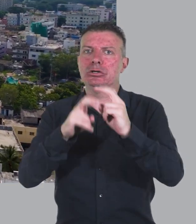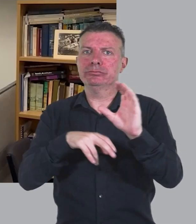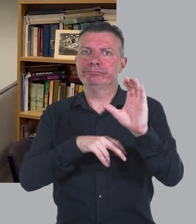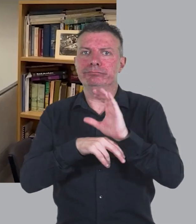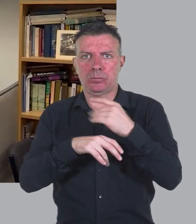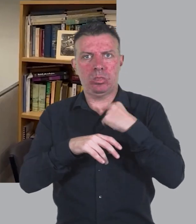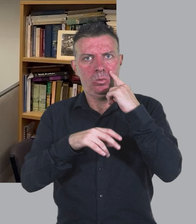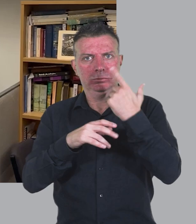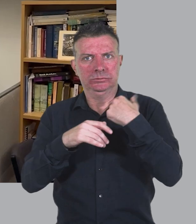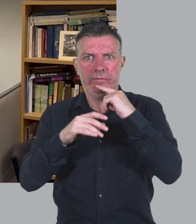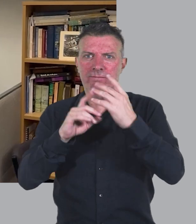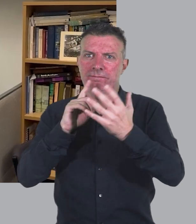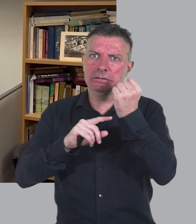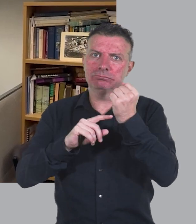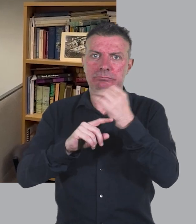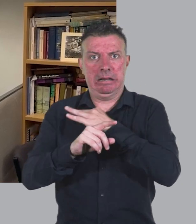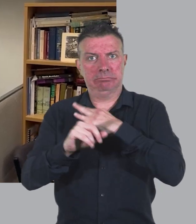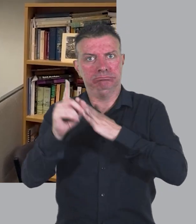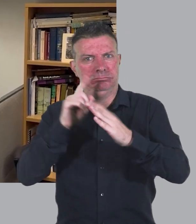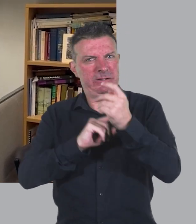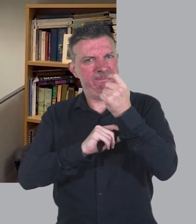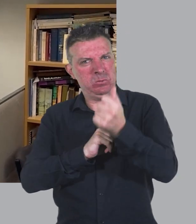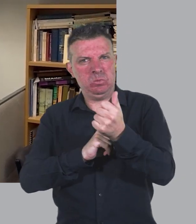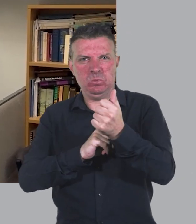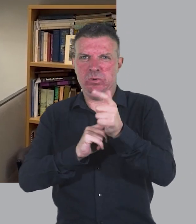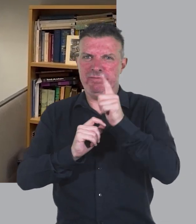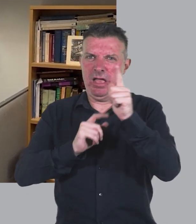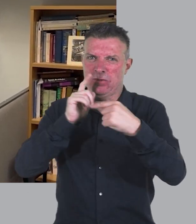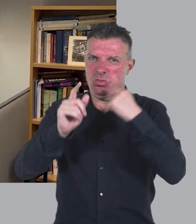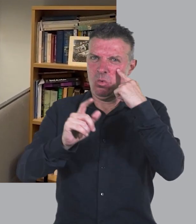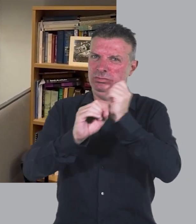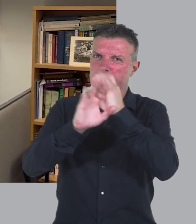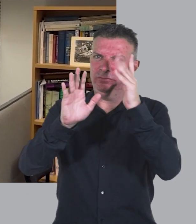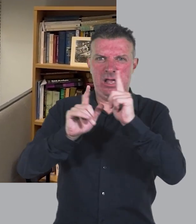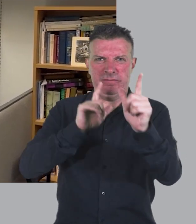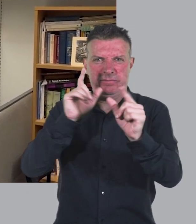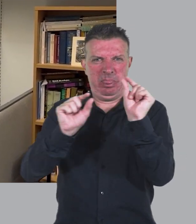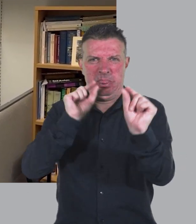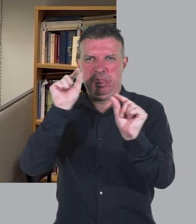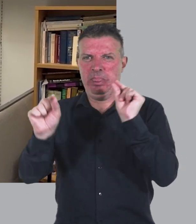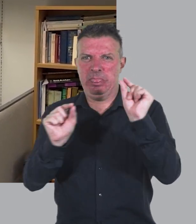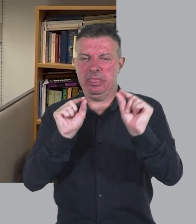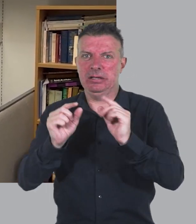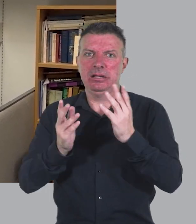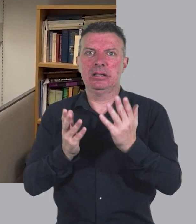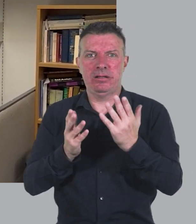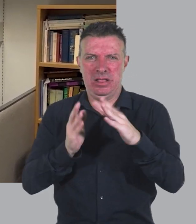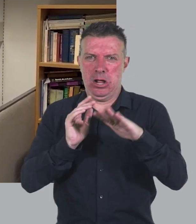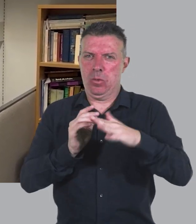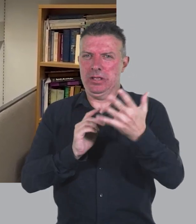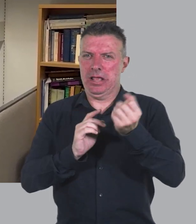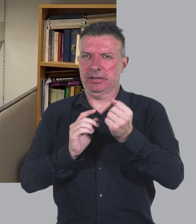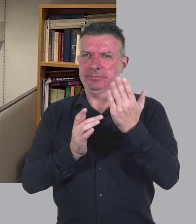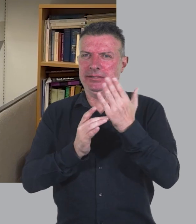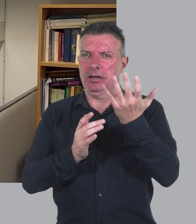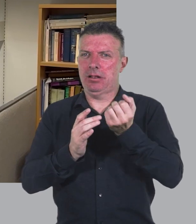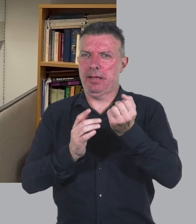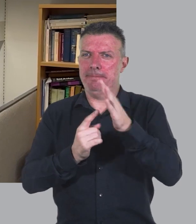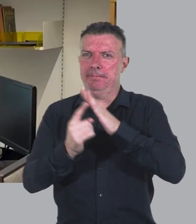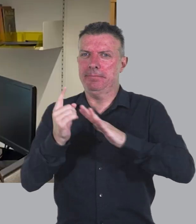we thought we would find that clinics were few and far between in low-income and middle-income country cities,